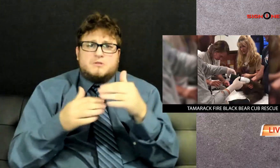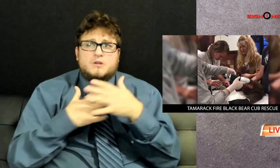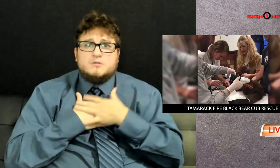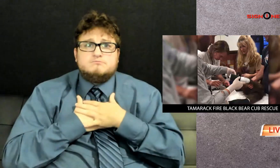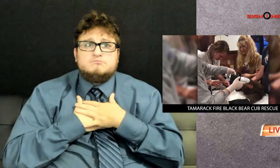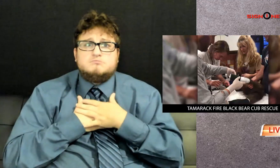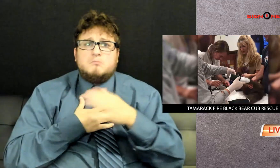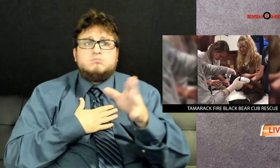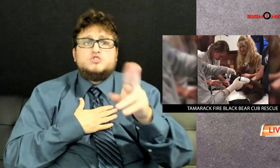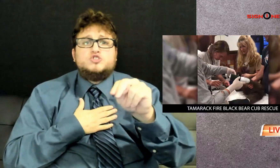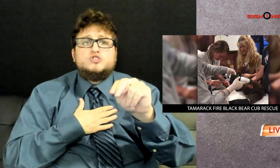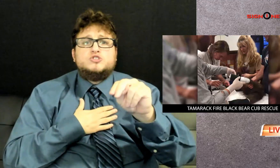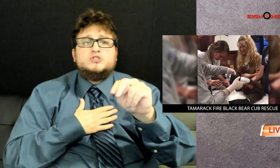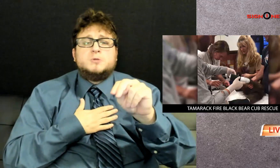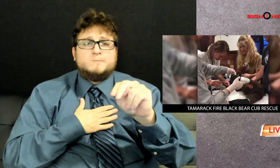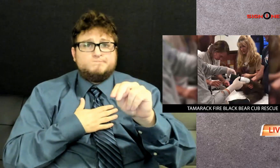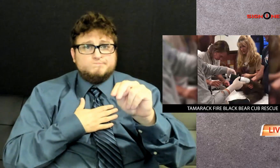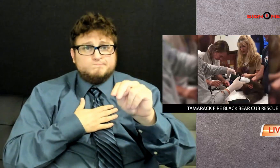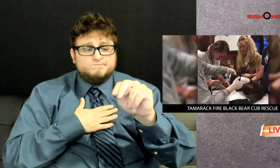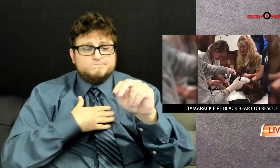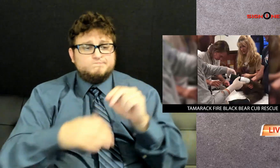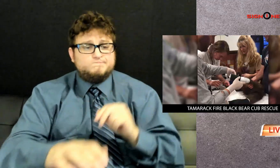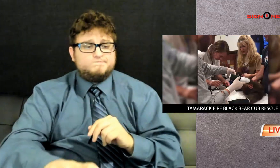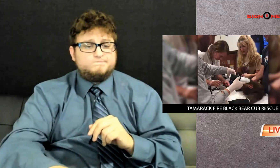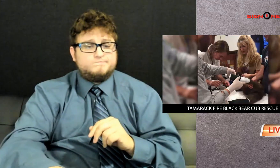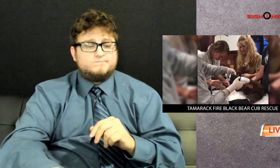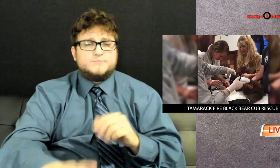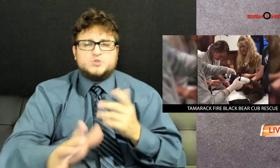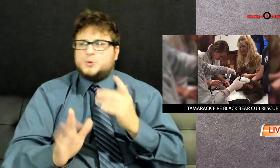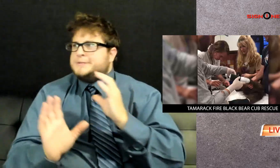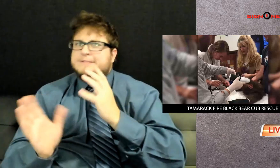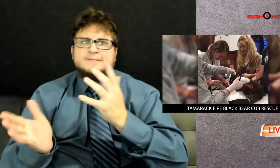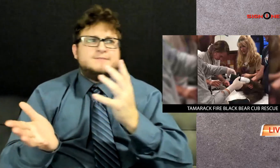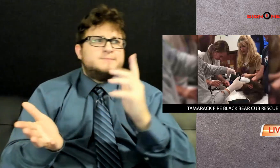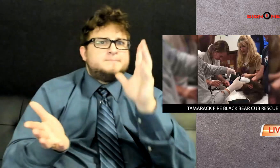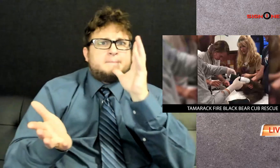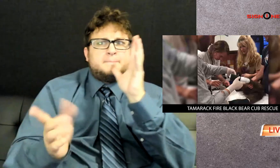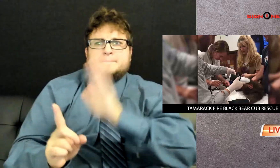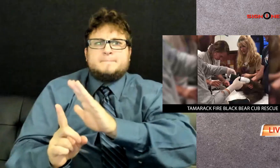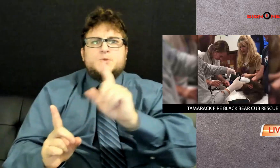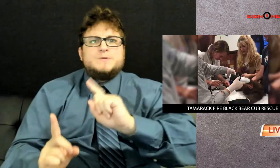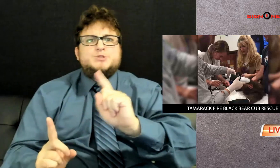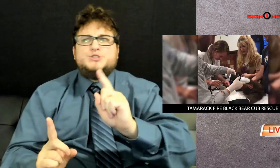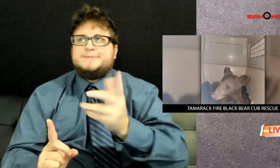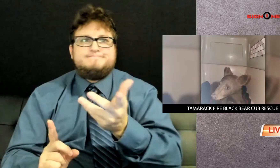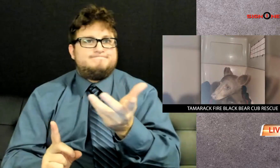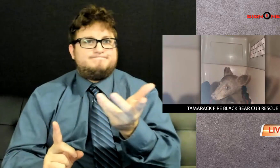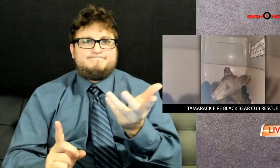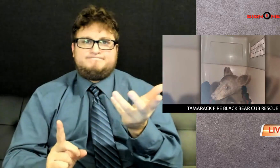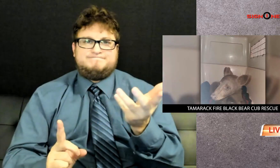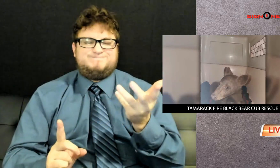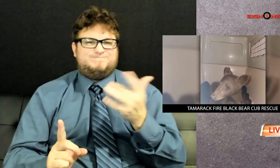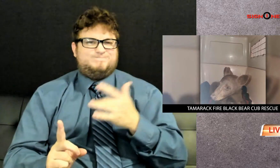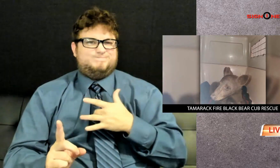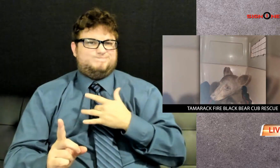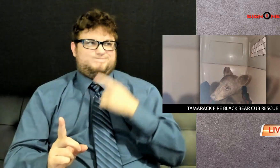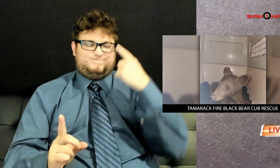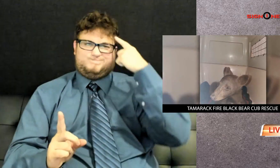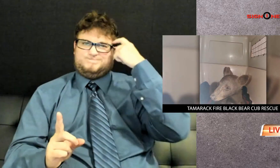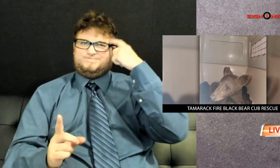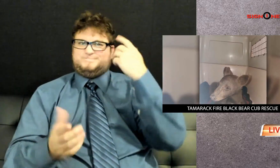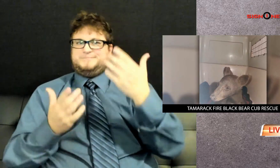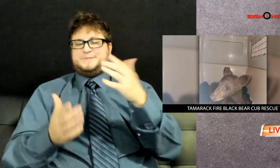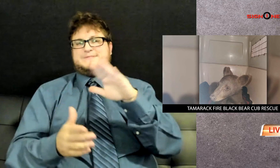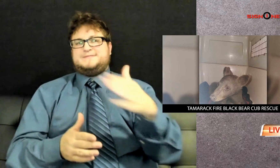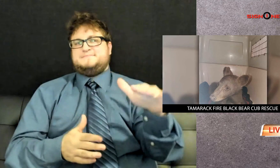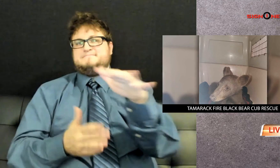had burns on all four paws sadly wildlife officials couldn't find the bear's mother